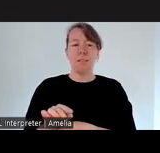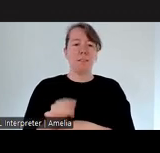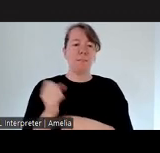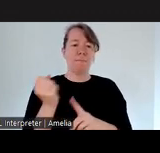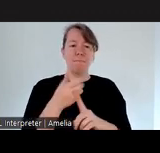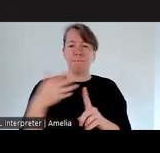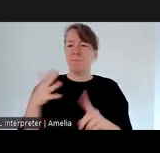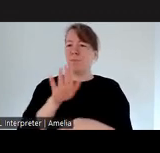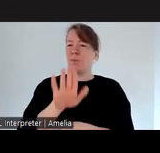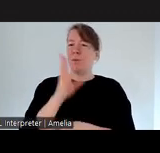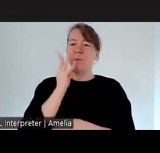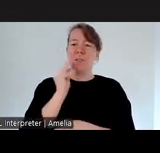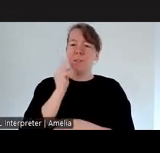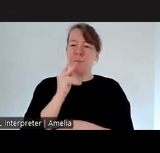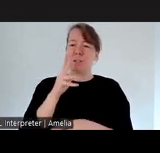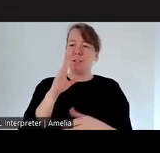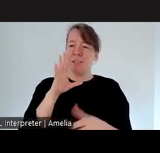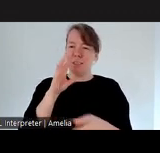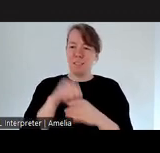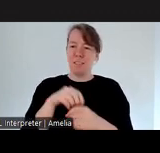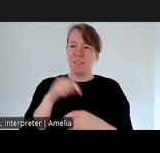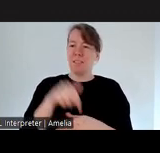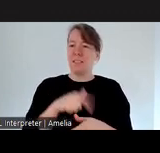working on this project, this will go to Katie Harding,